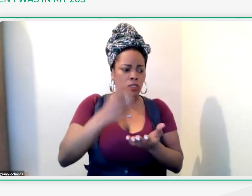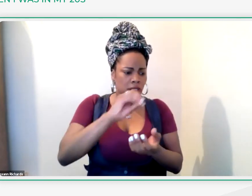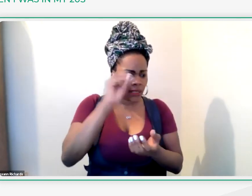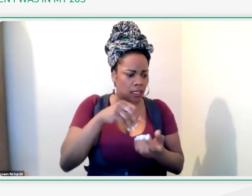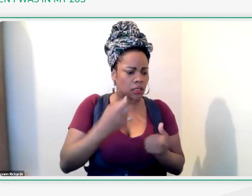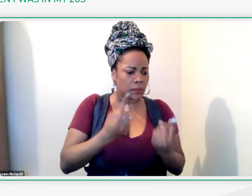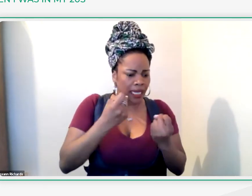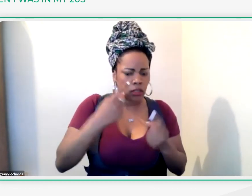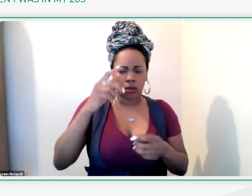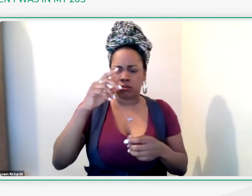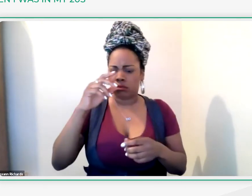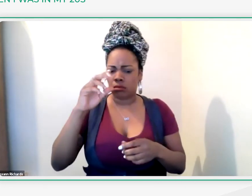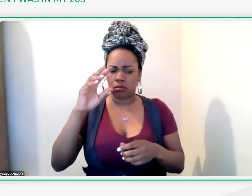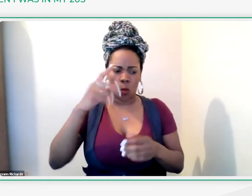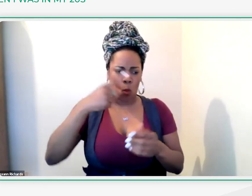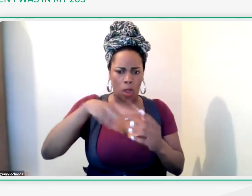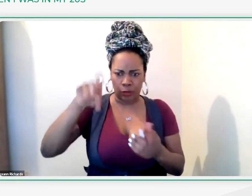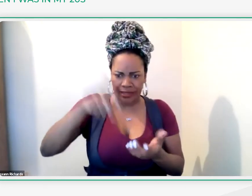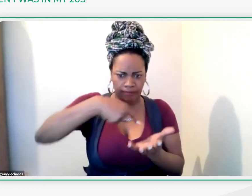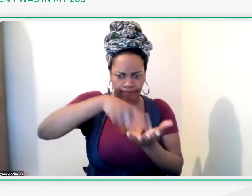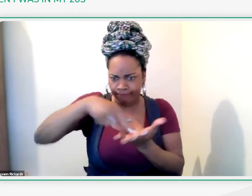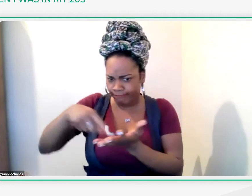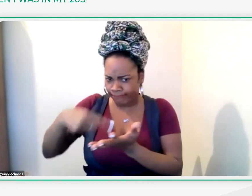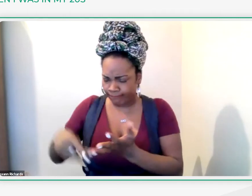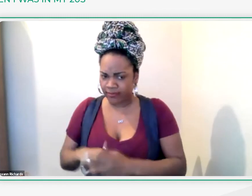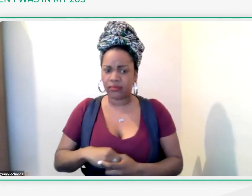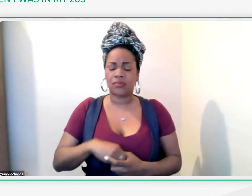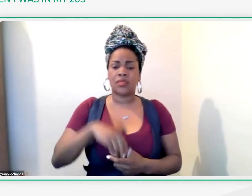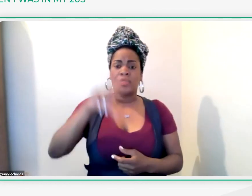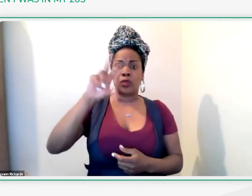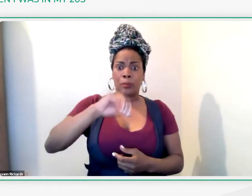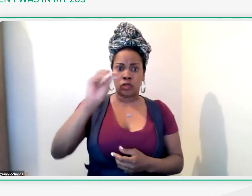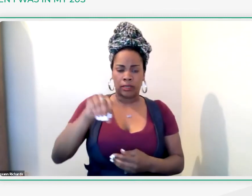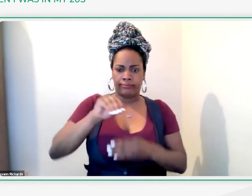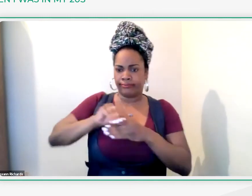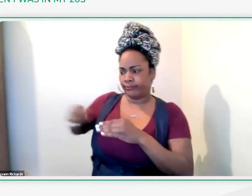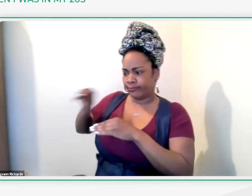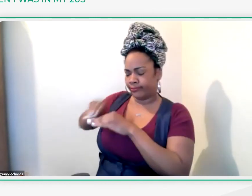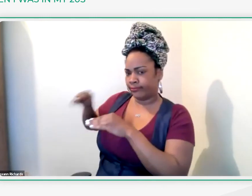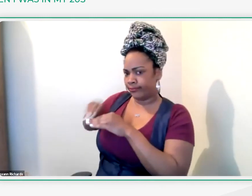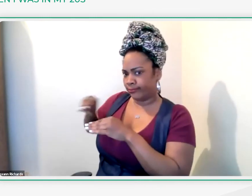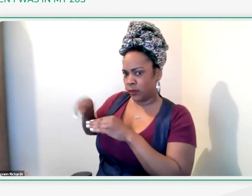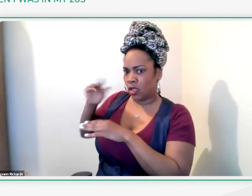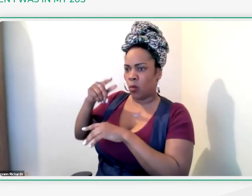50% of your spending would be, you know, paying for your lights, your house.